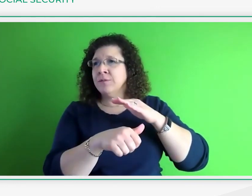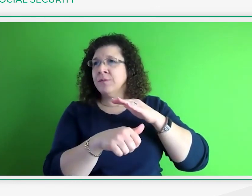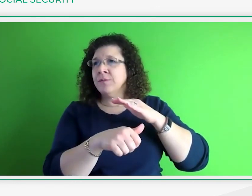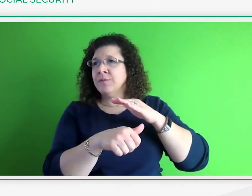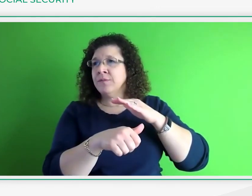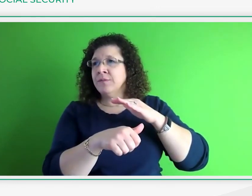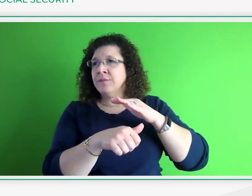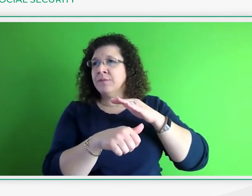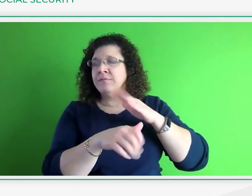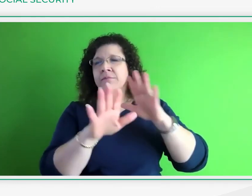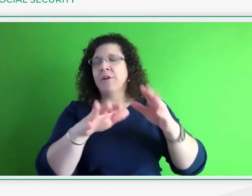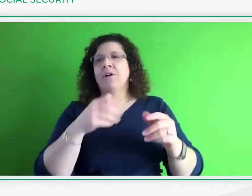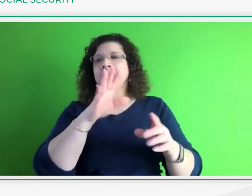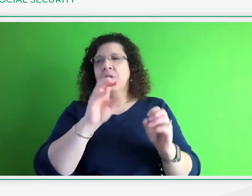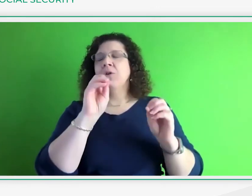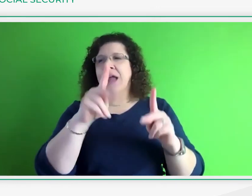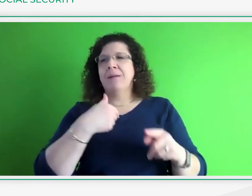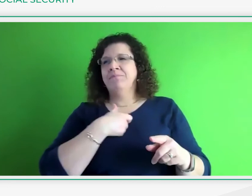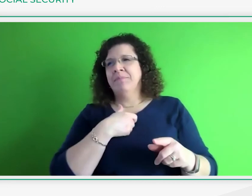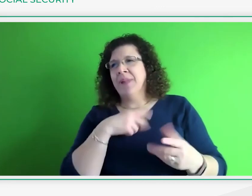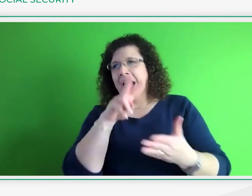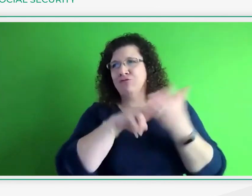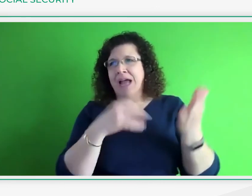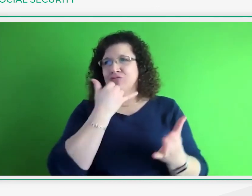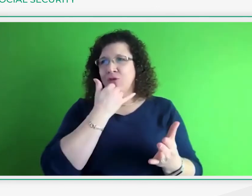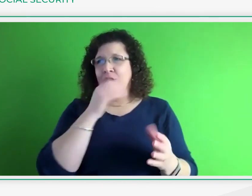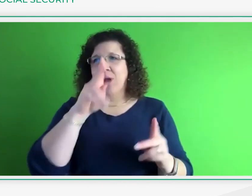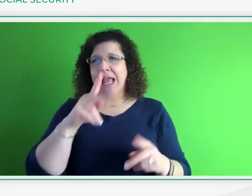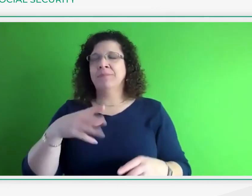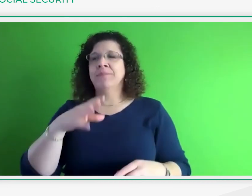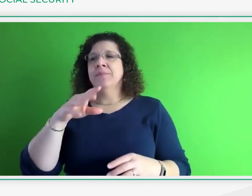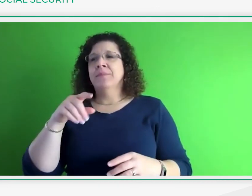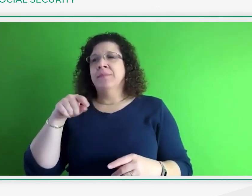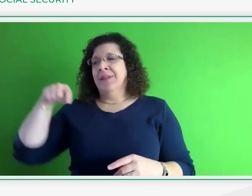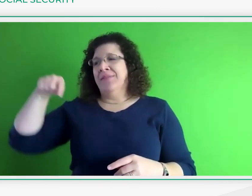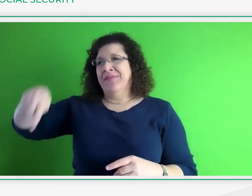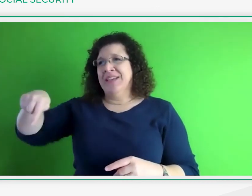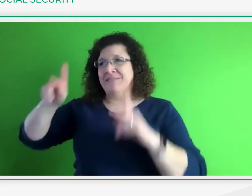. . . Sorry, okay, let me . . . I read that wrong.